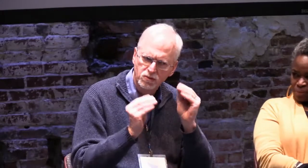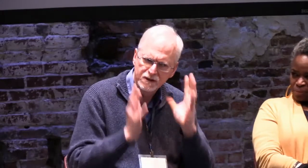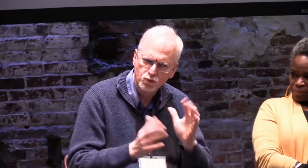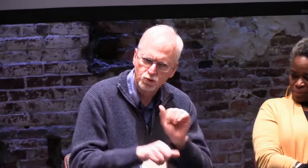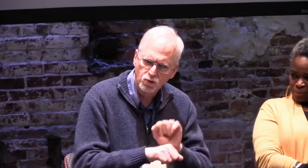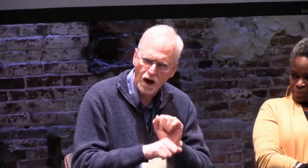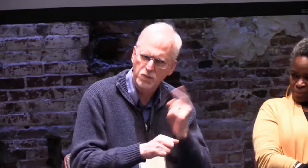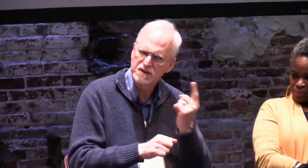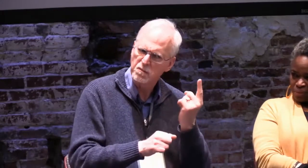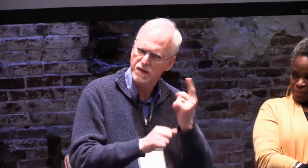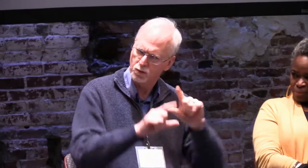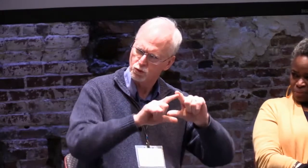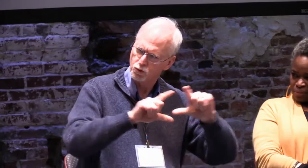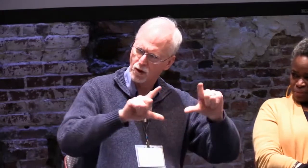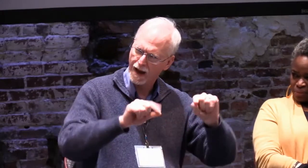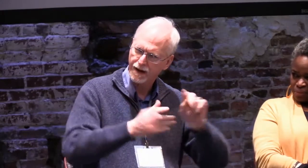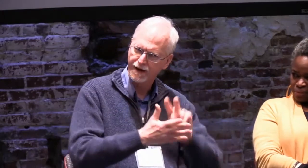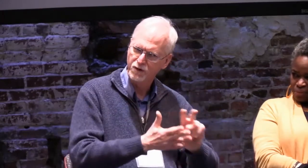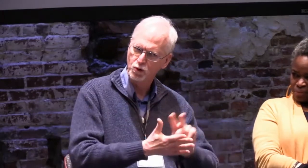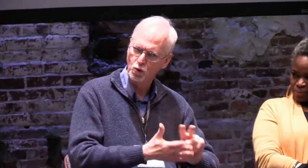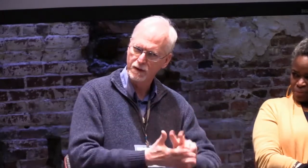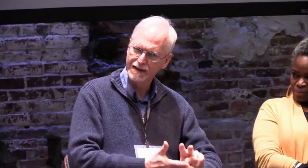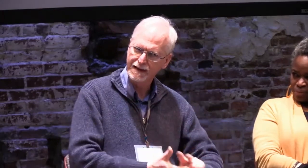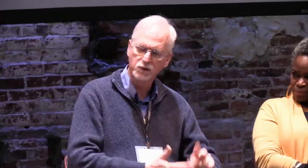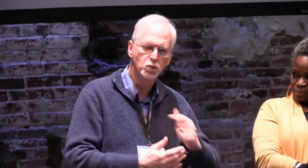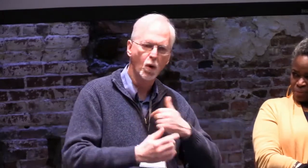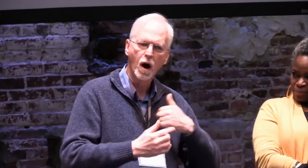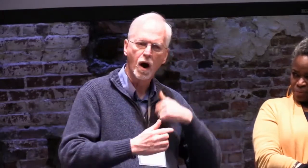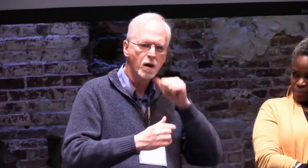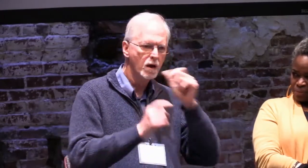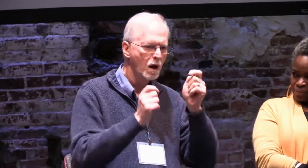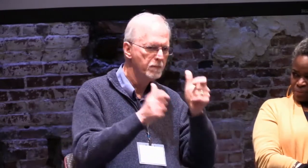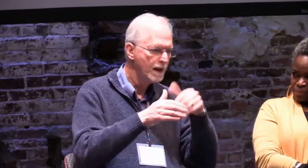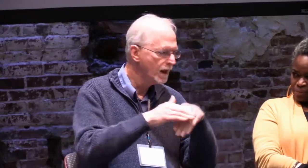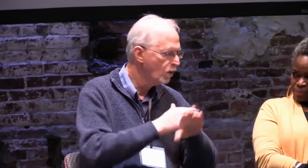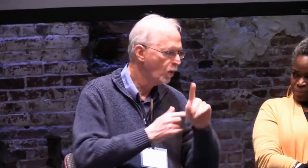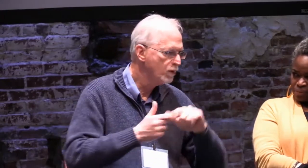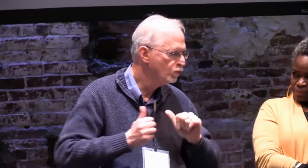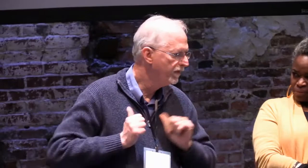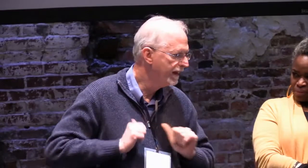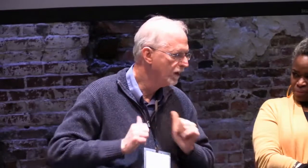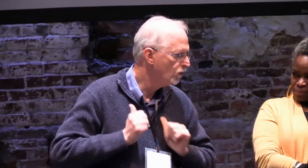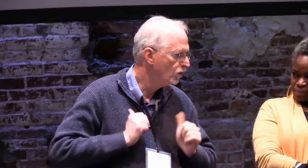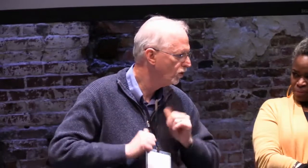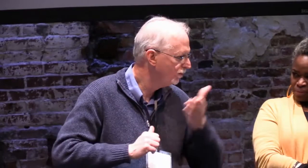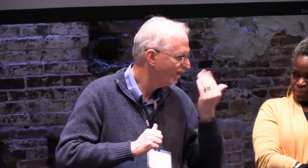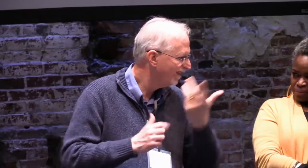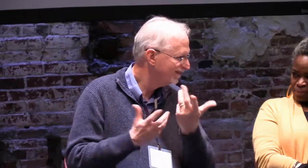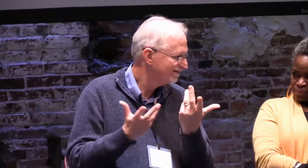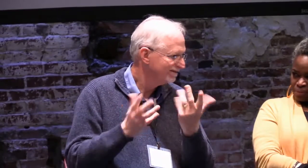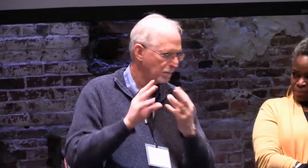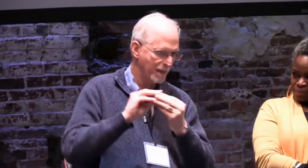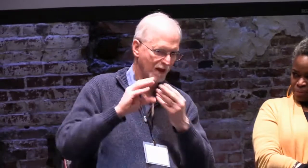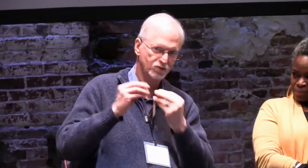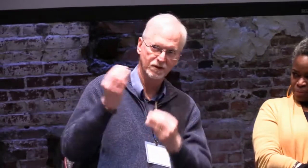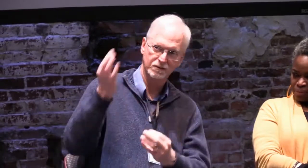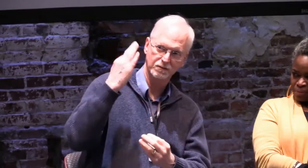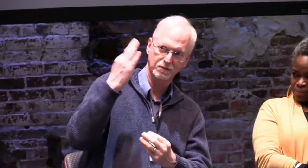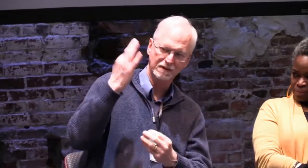you have to get a good education, you have to get a job. You can't be an actor. You won't be able to go into theater.